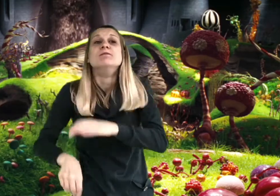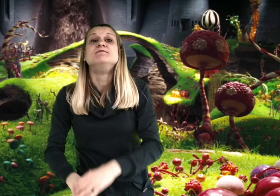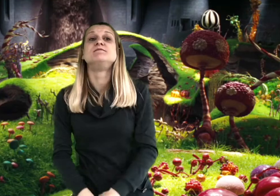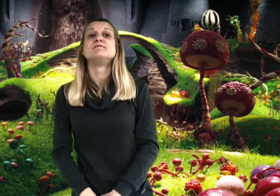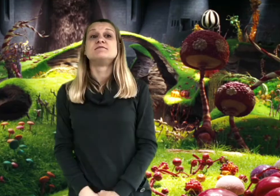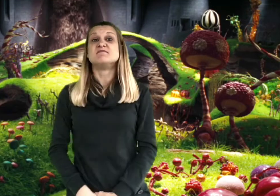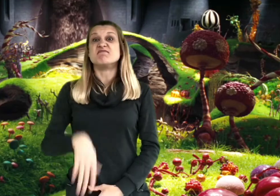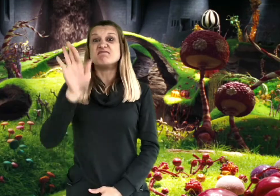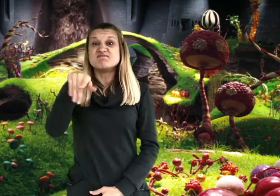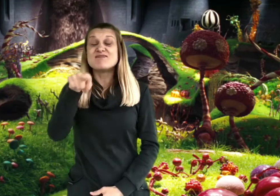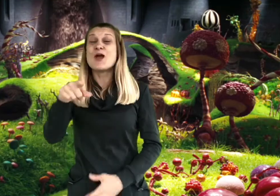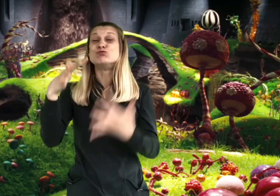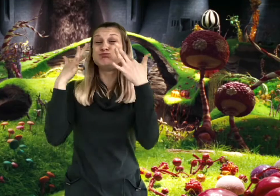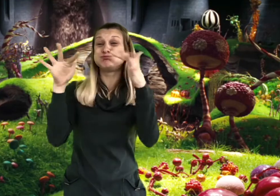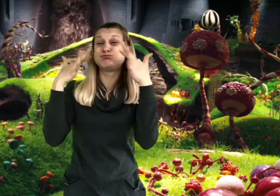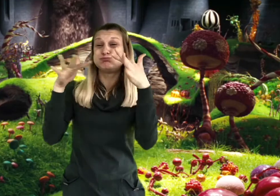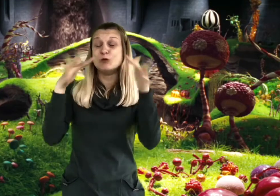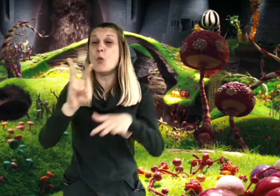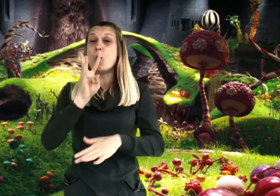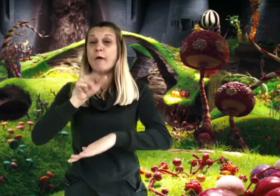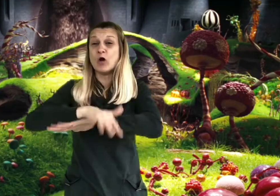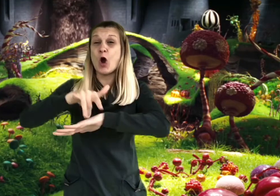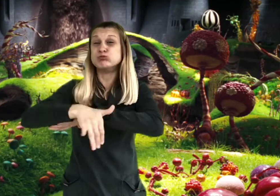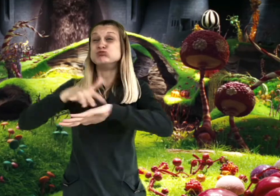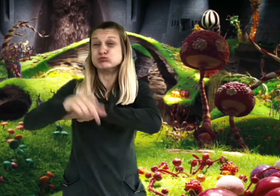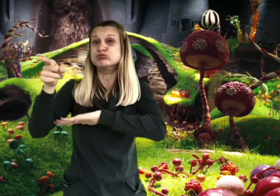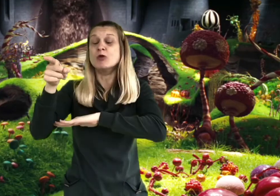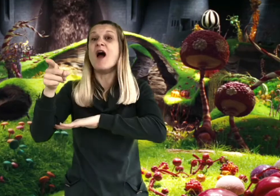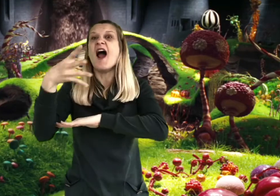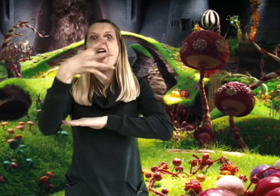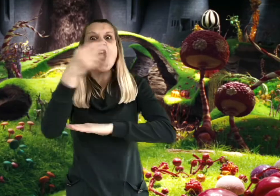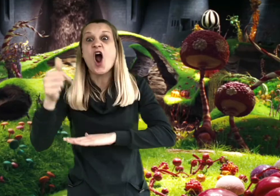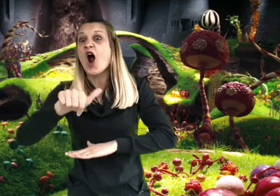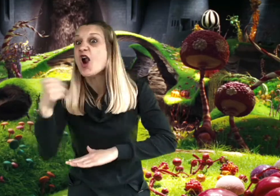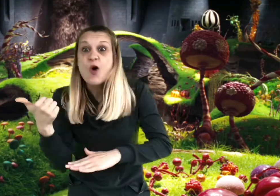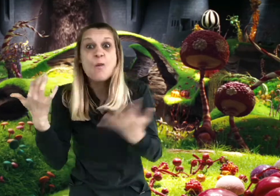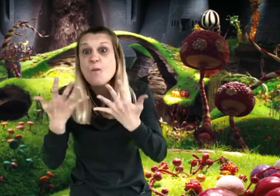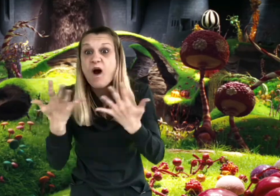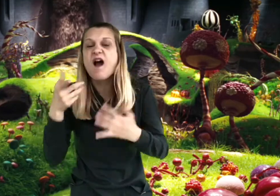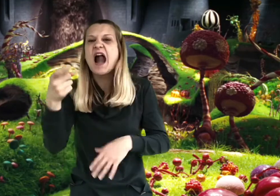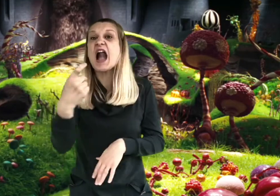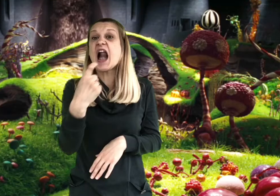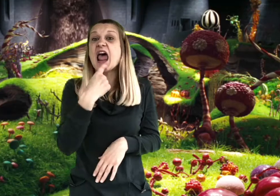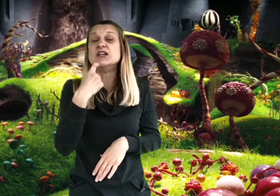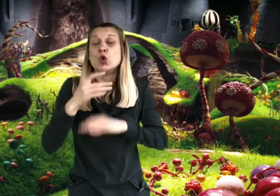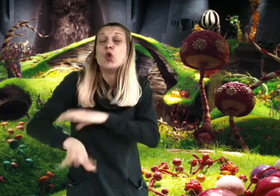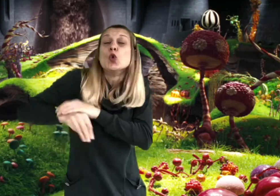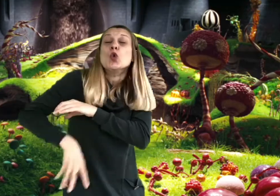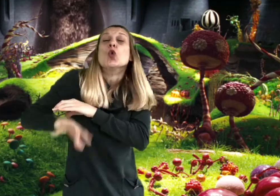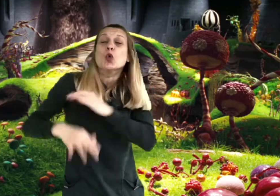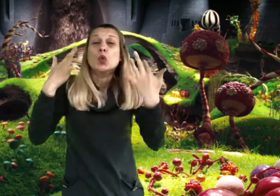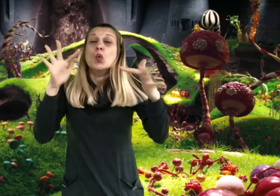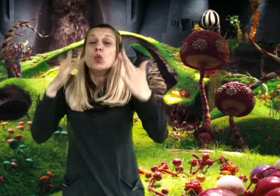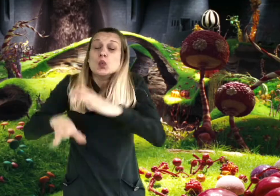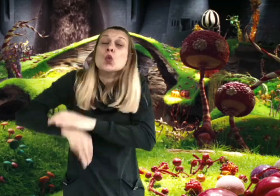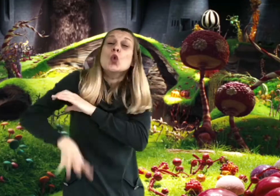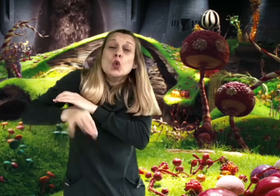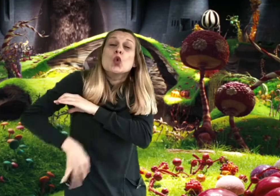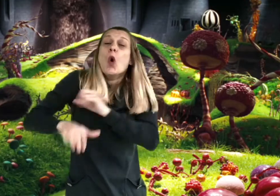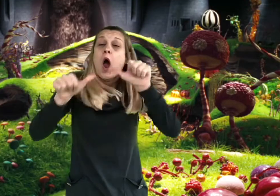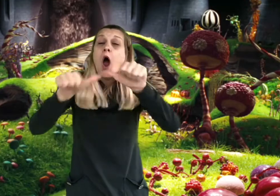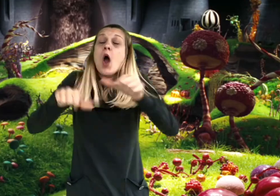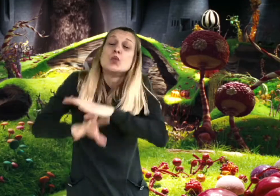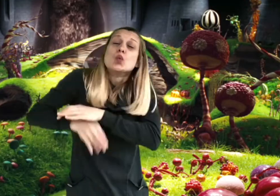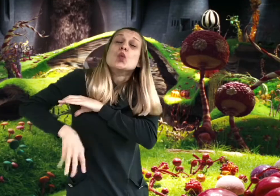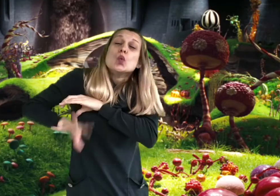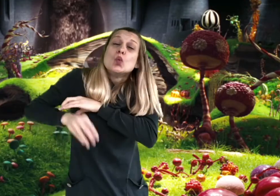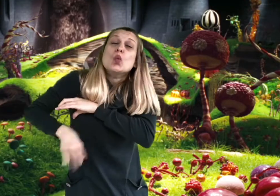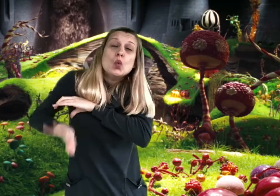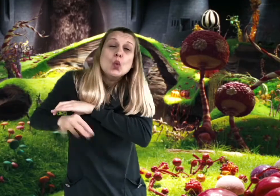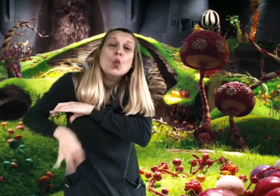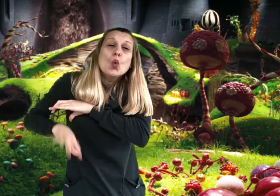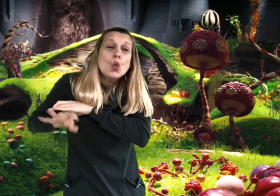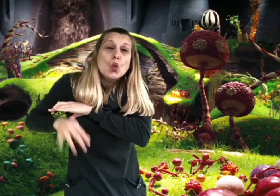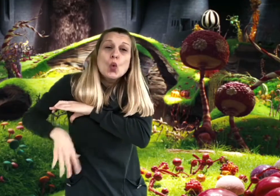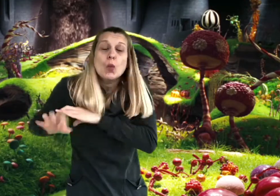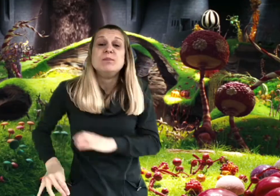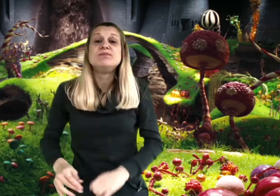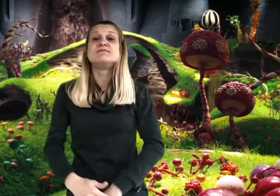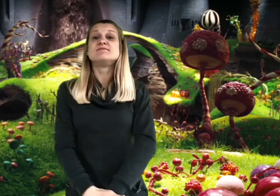Above the noise of the waterfall, you could hear the never-ending suck-suck-sucking sound of the pipes as they did their work.